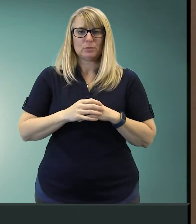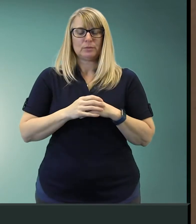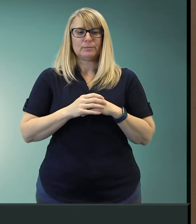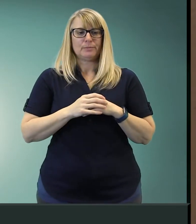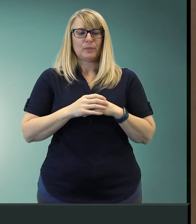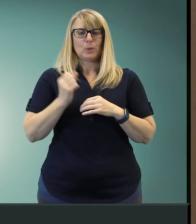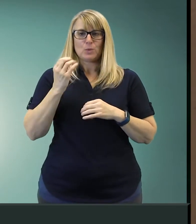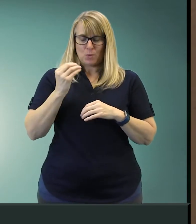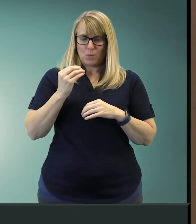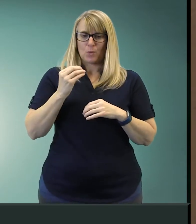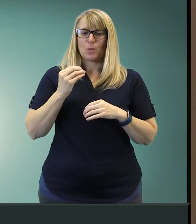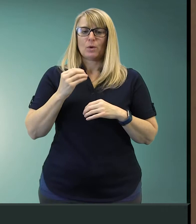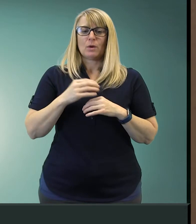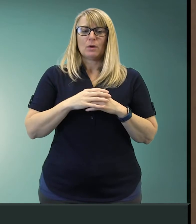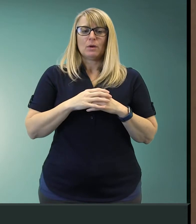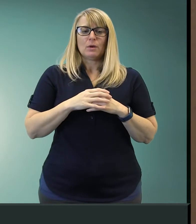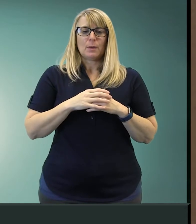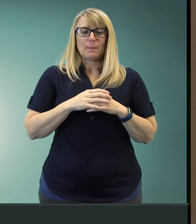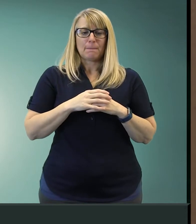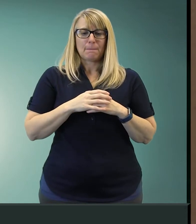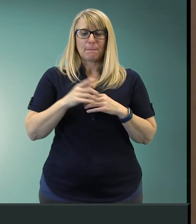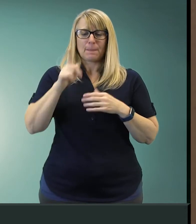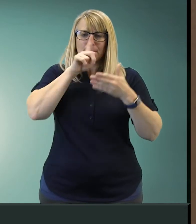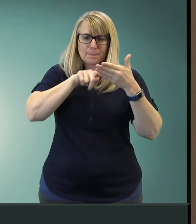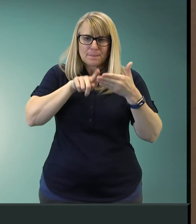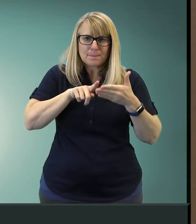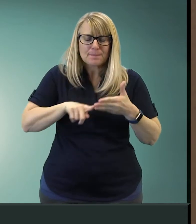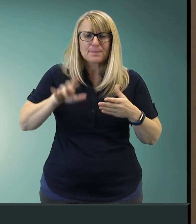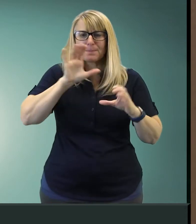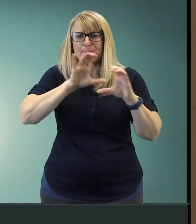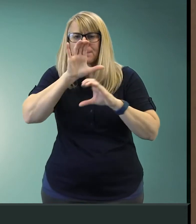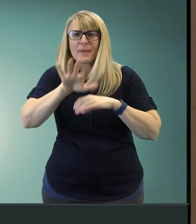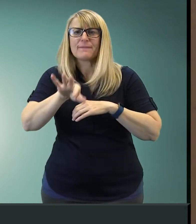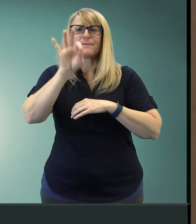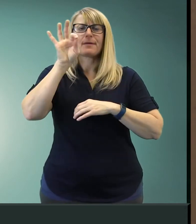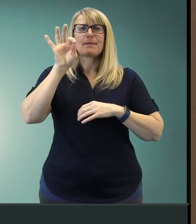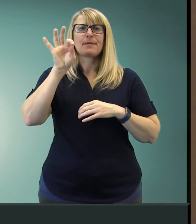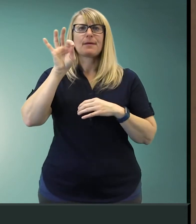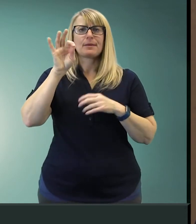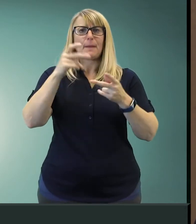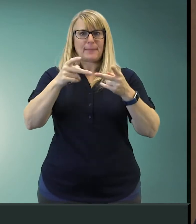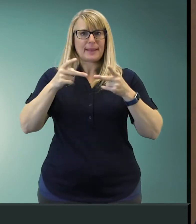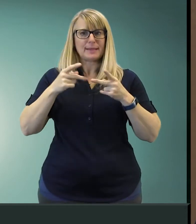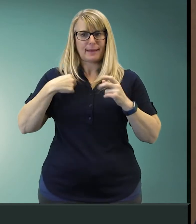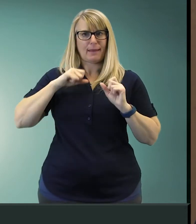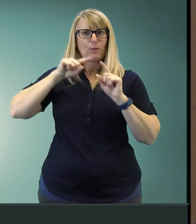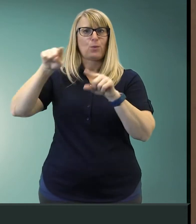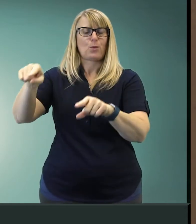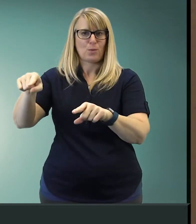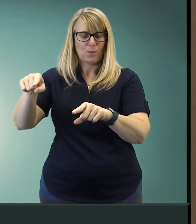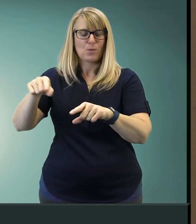They had no idea what to do, so they started looking around for places to go,